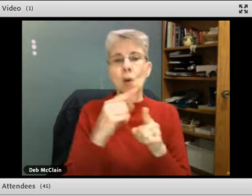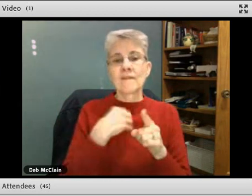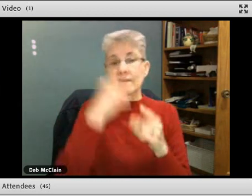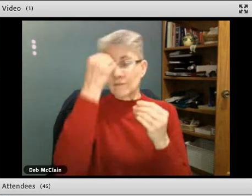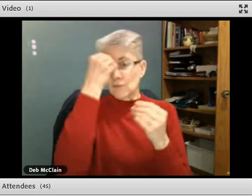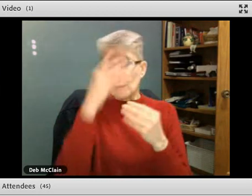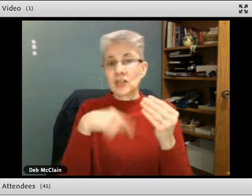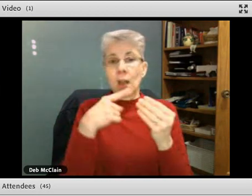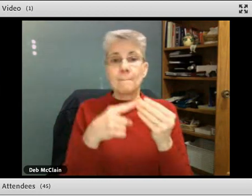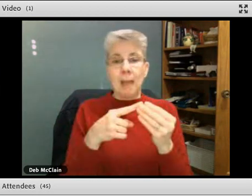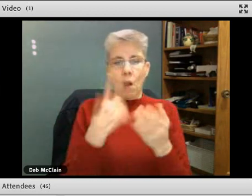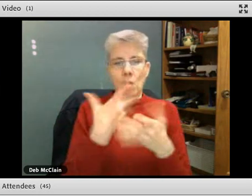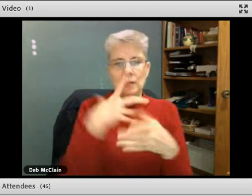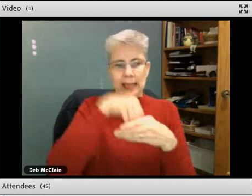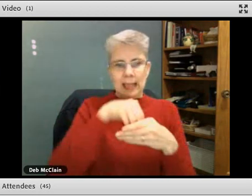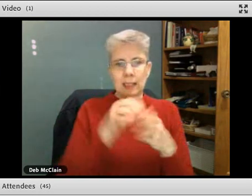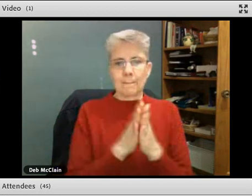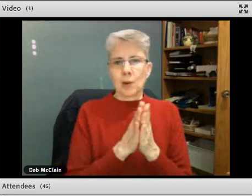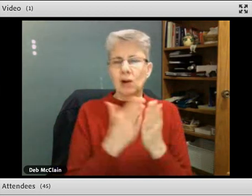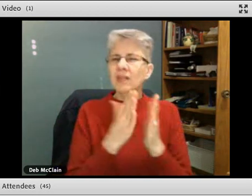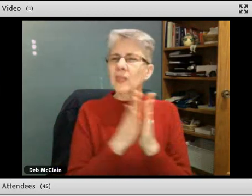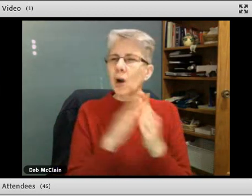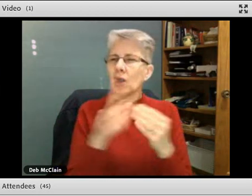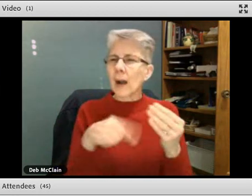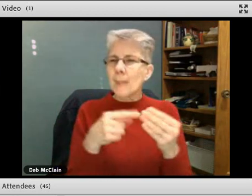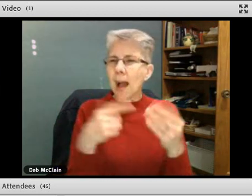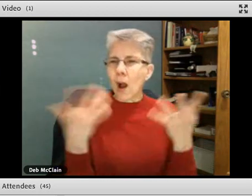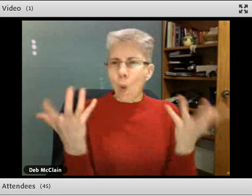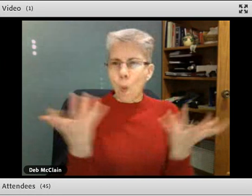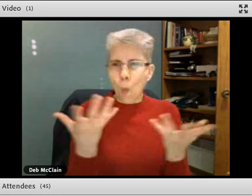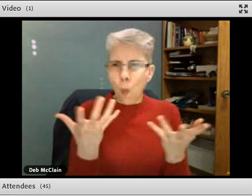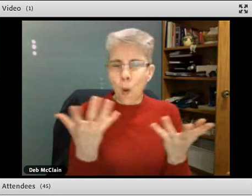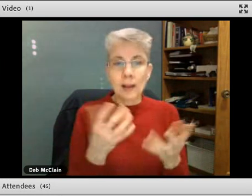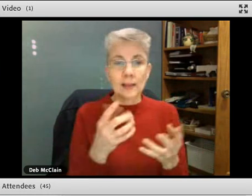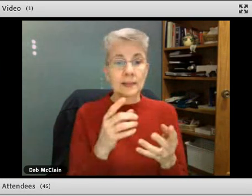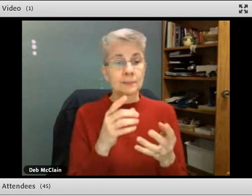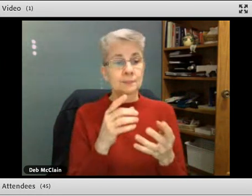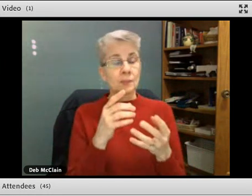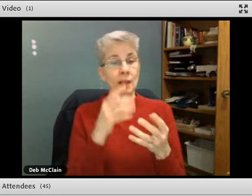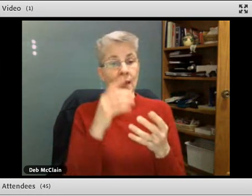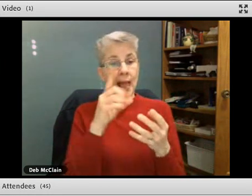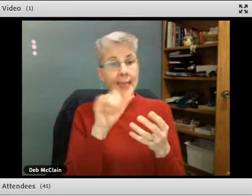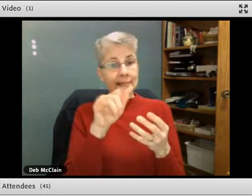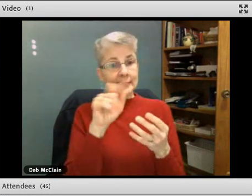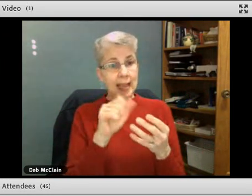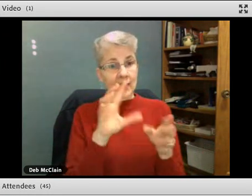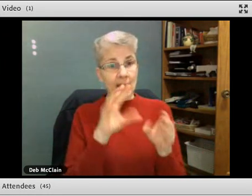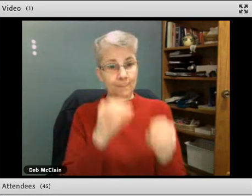what the book's about, and data that places the item into the context of the collection of which it is a part.